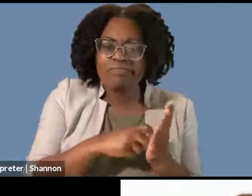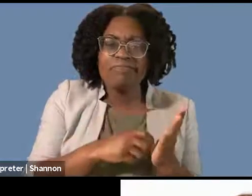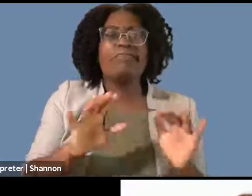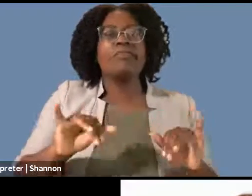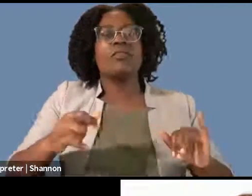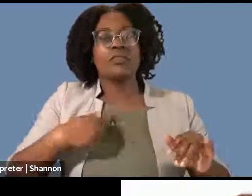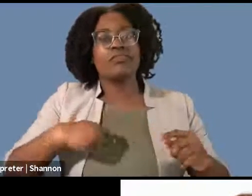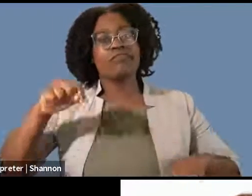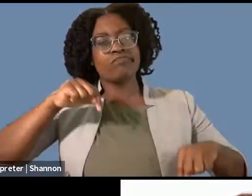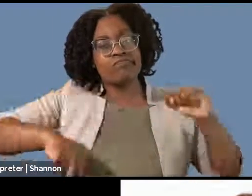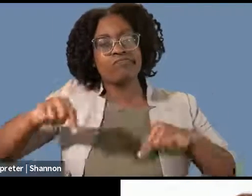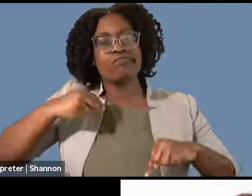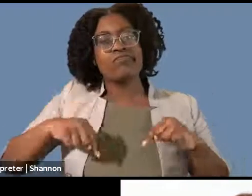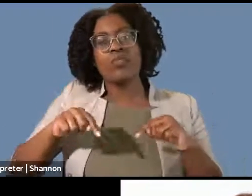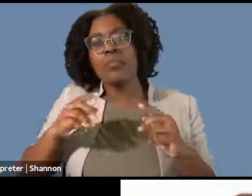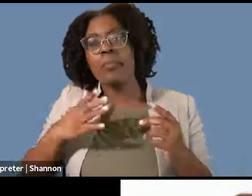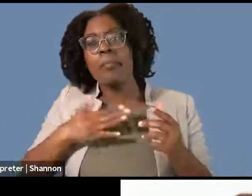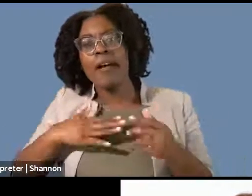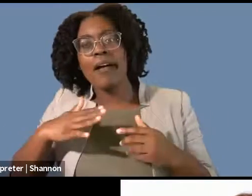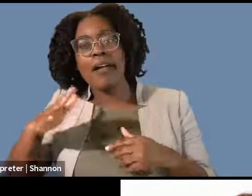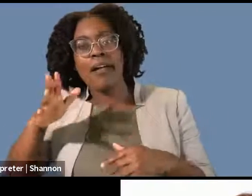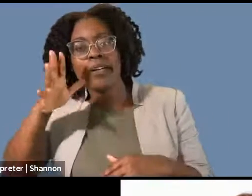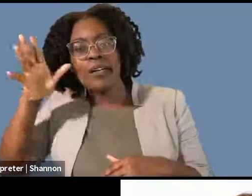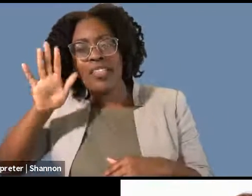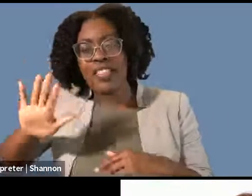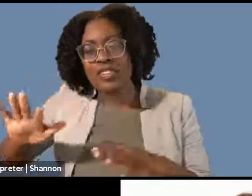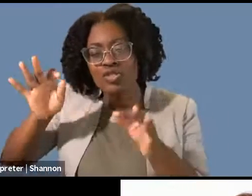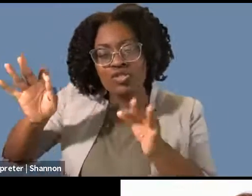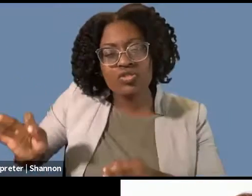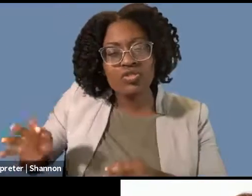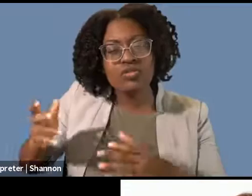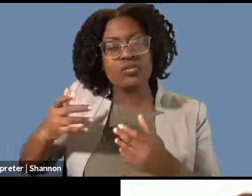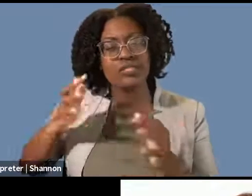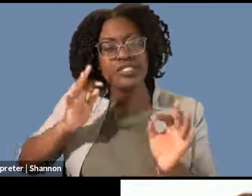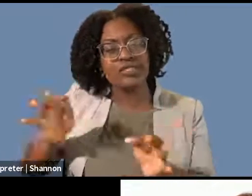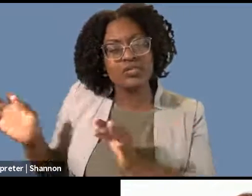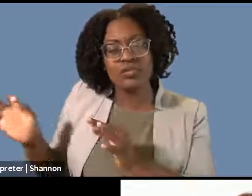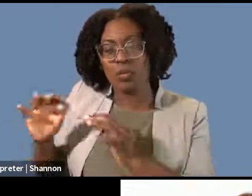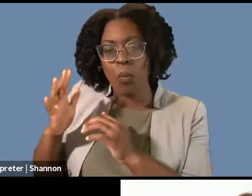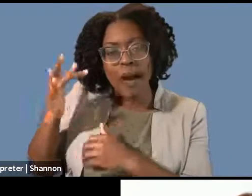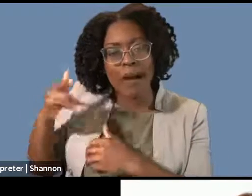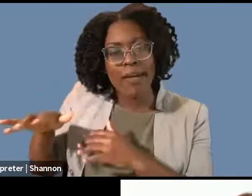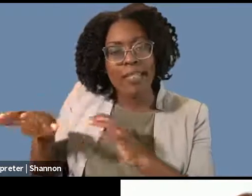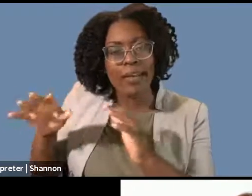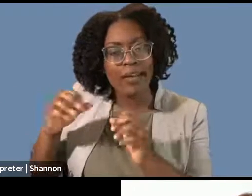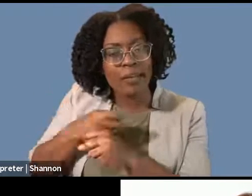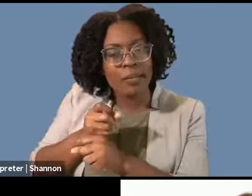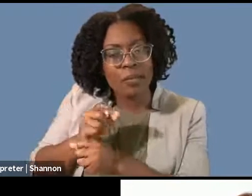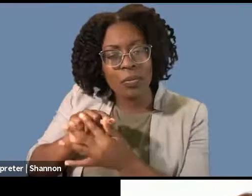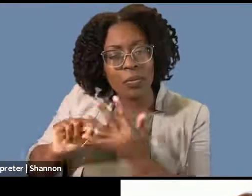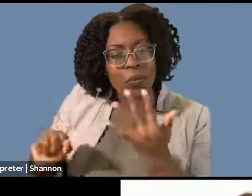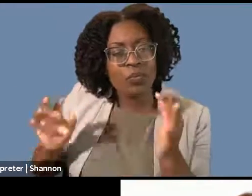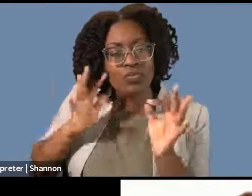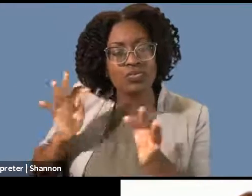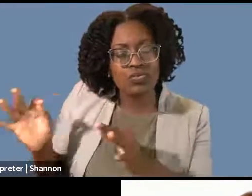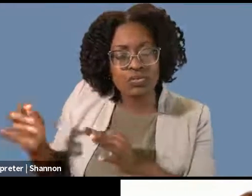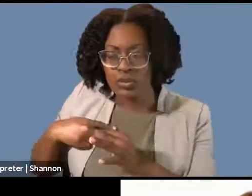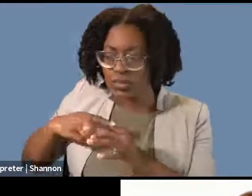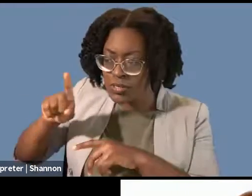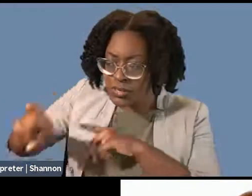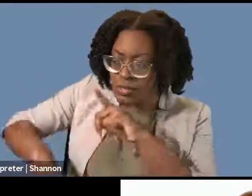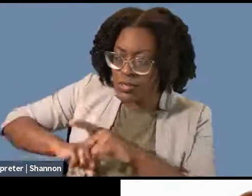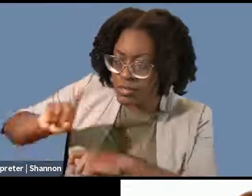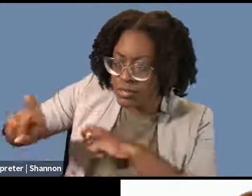made. In particular, the fact they were coming from relatively low-income backgrounds and trying